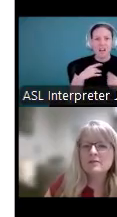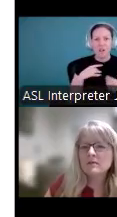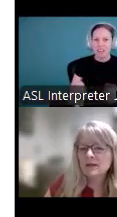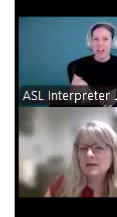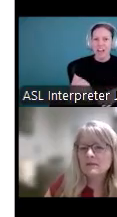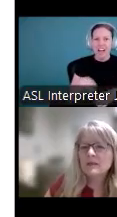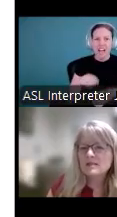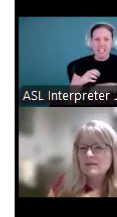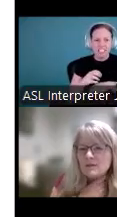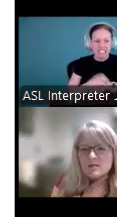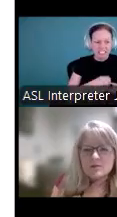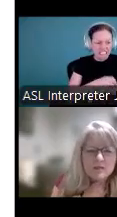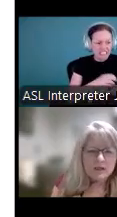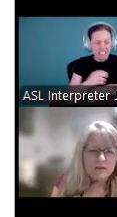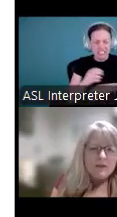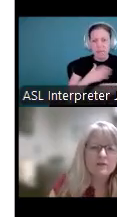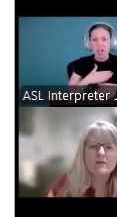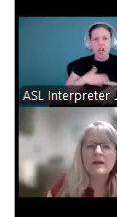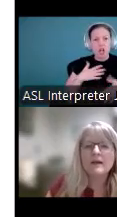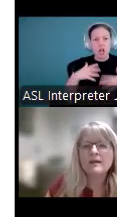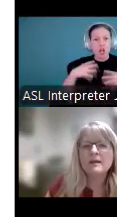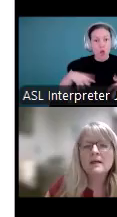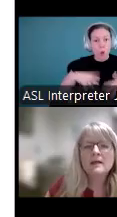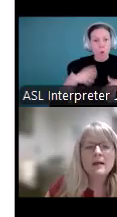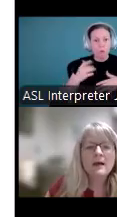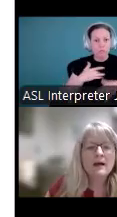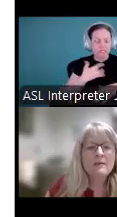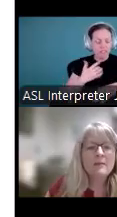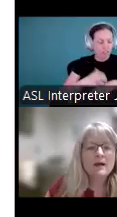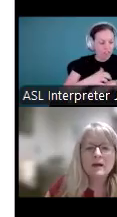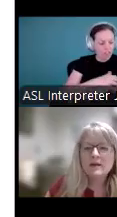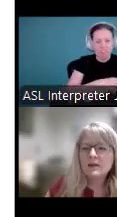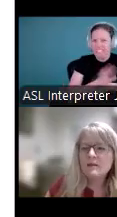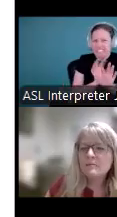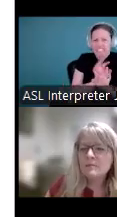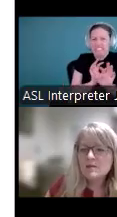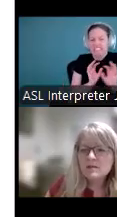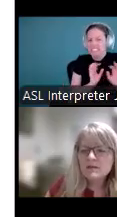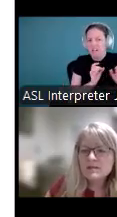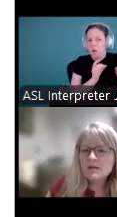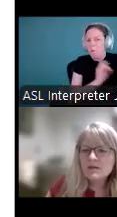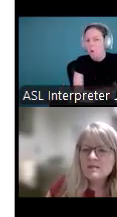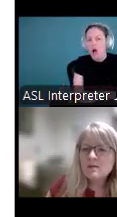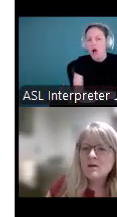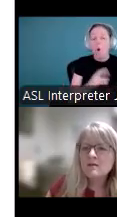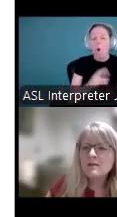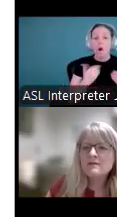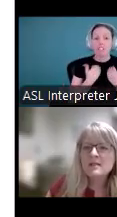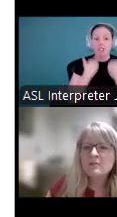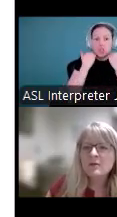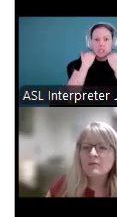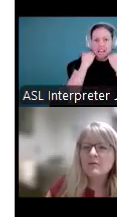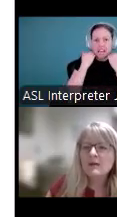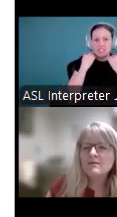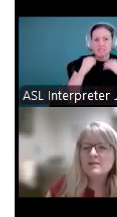a turtleneck because it feels too tight around your neck. I think most of us on this call live somewhere where we have to